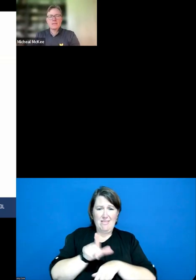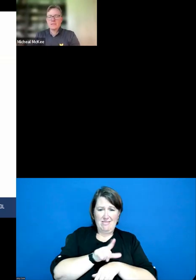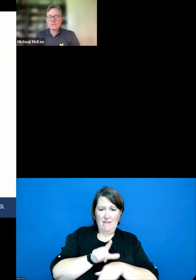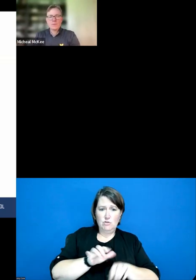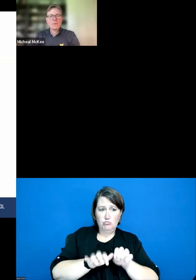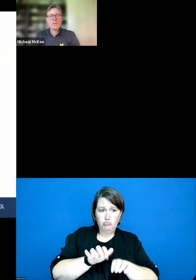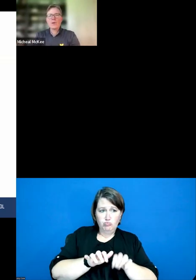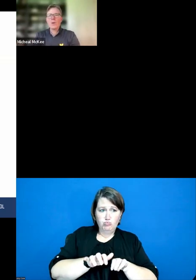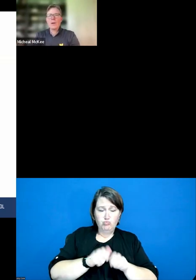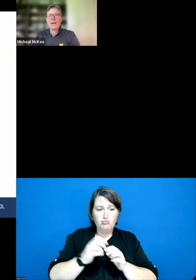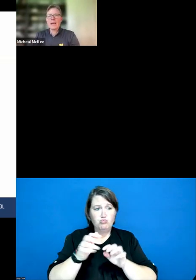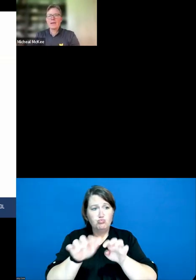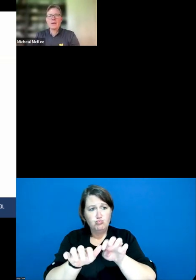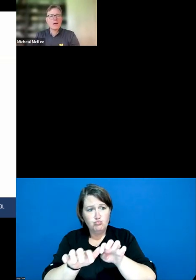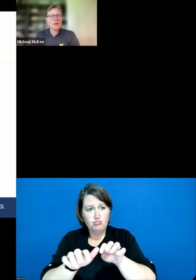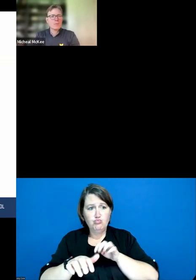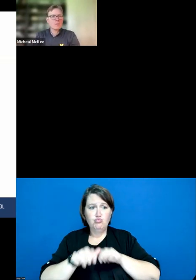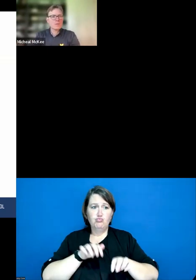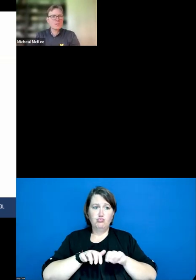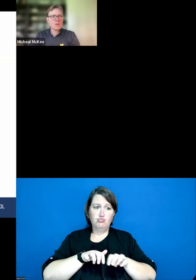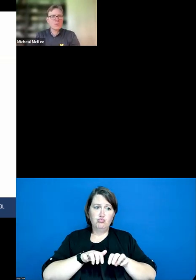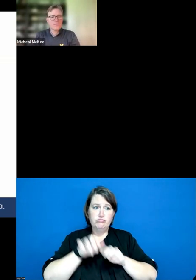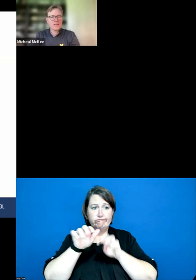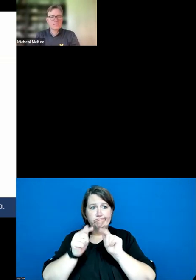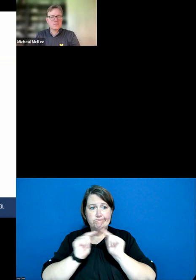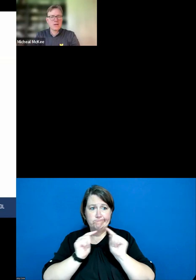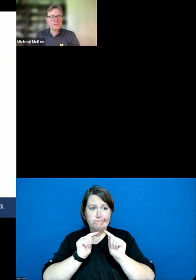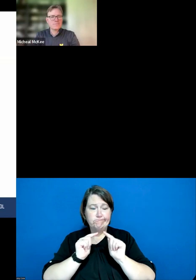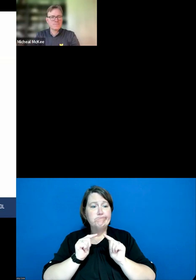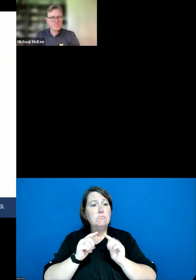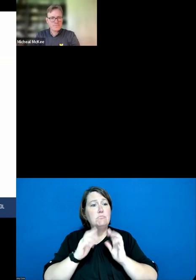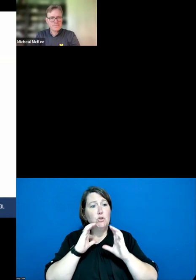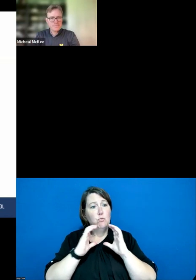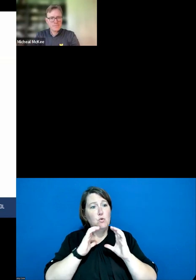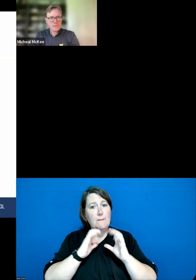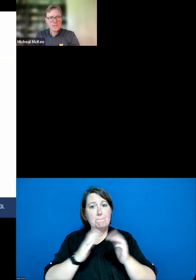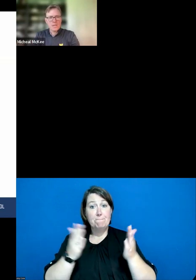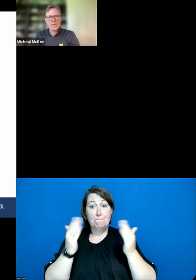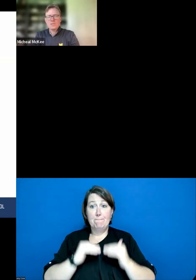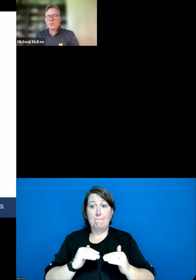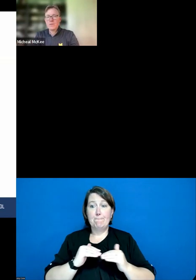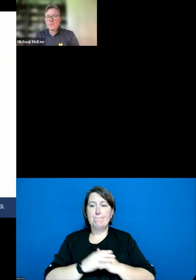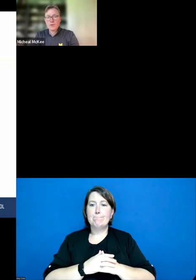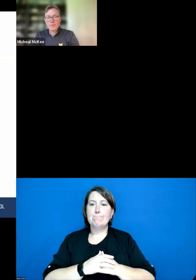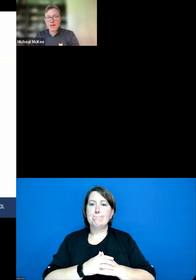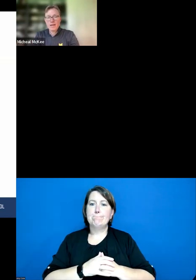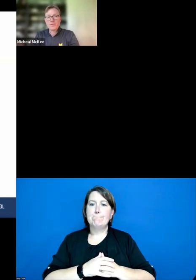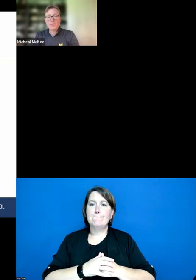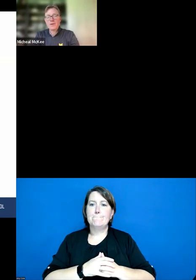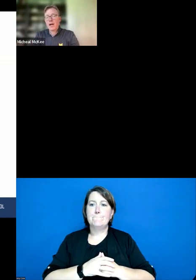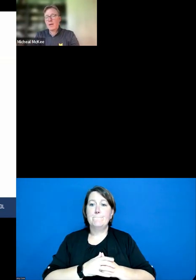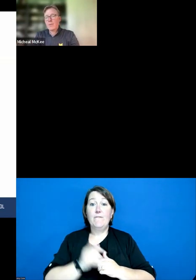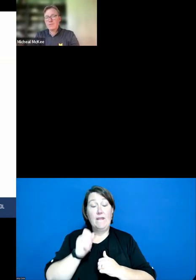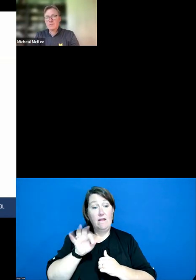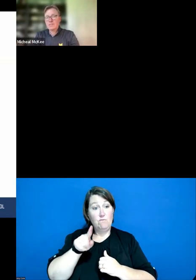So go ahead. Let's go advance the slide. So if you're a provider, obviously,